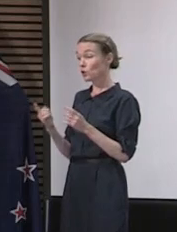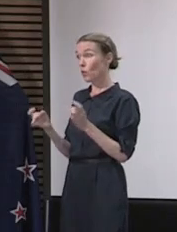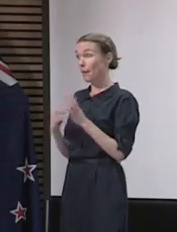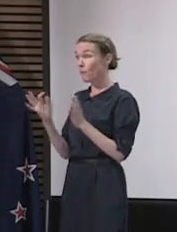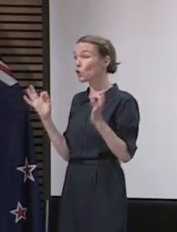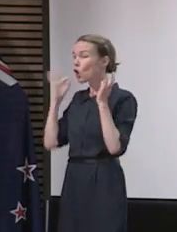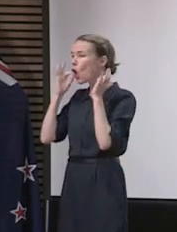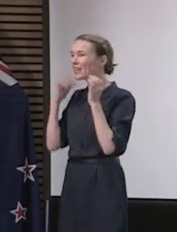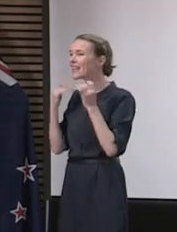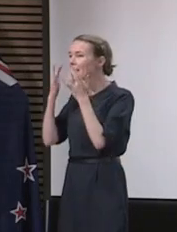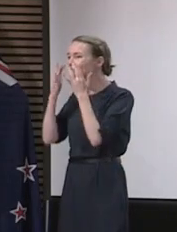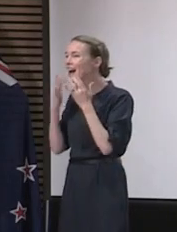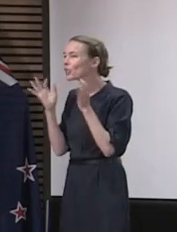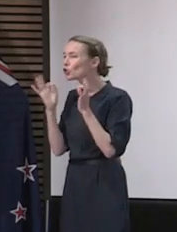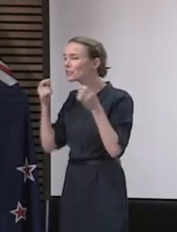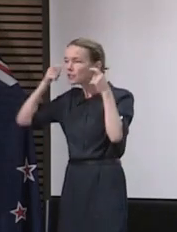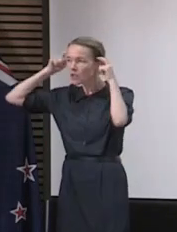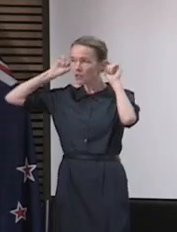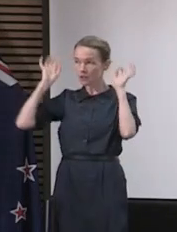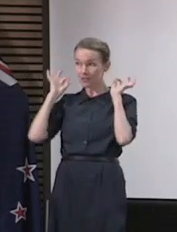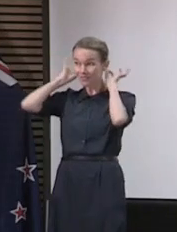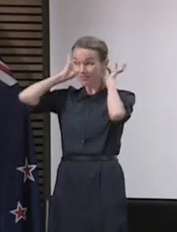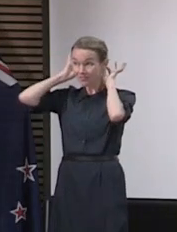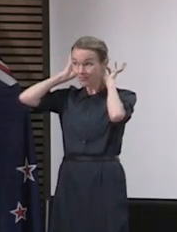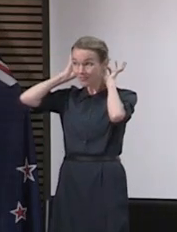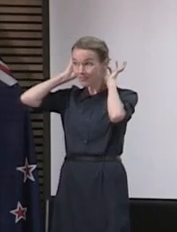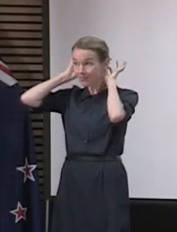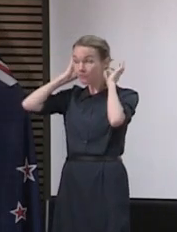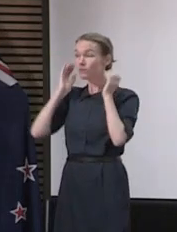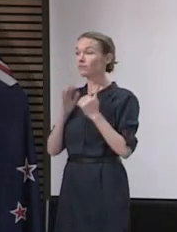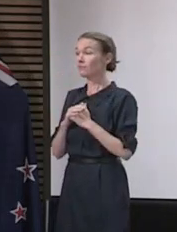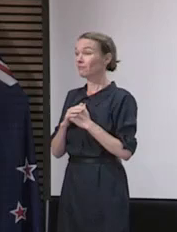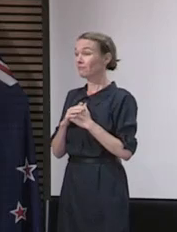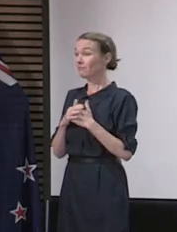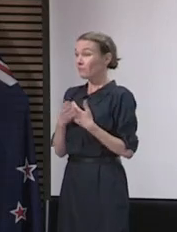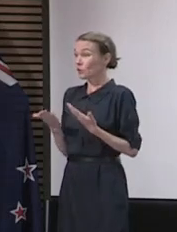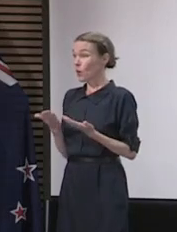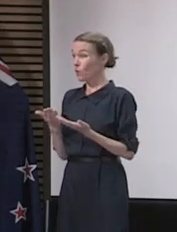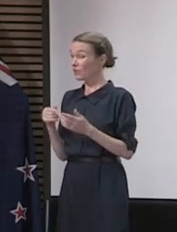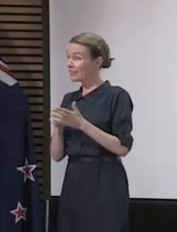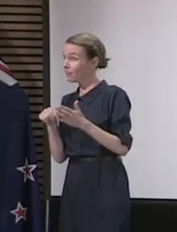and keep your hands away from your nose and mouth and they